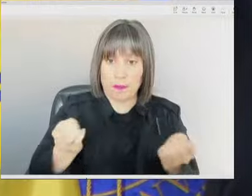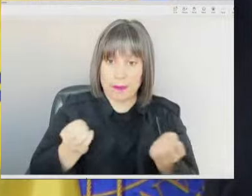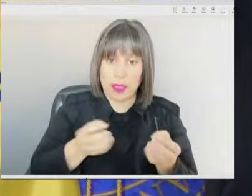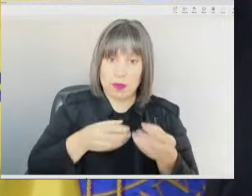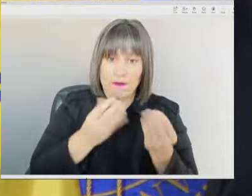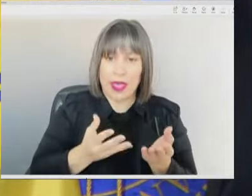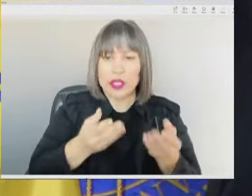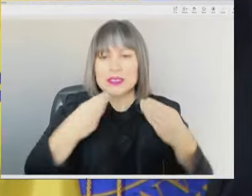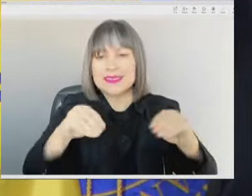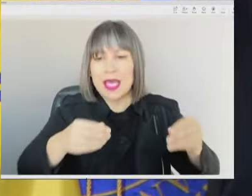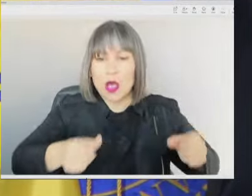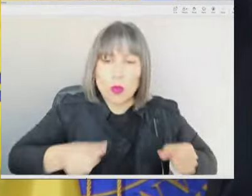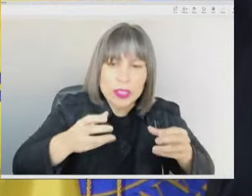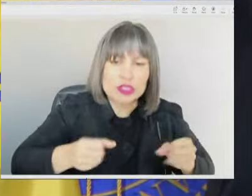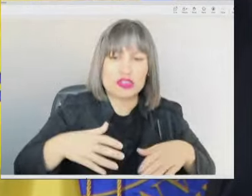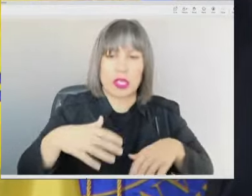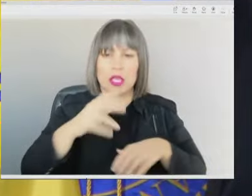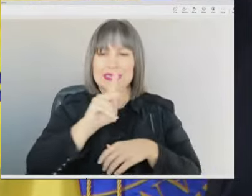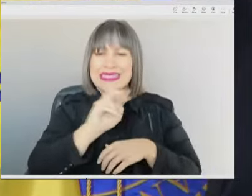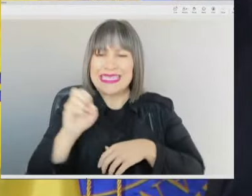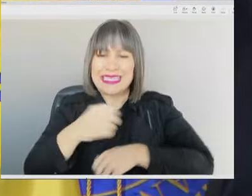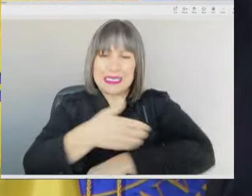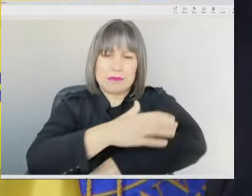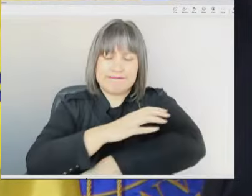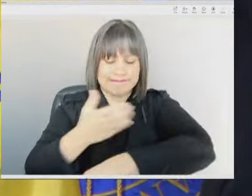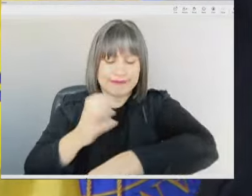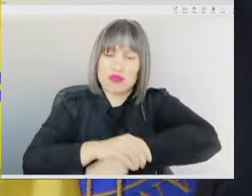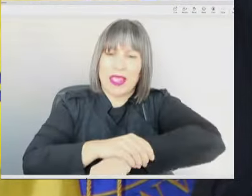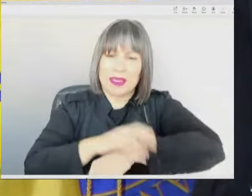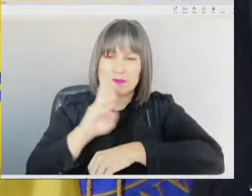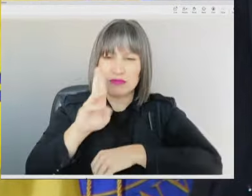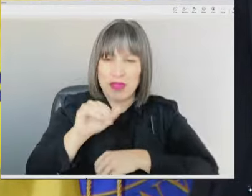knee braces, a variety of products. They play an important role in the ecosystem of providing